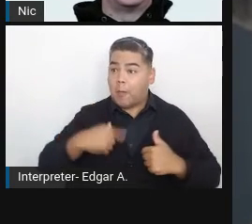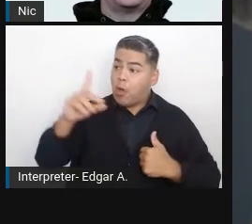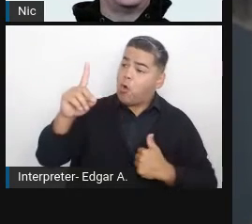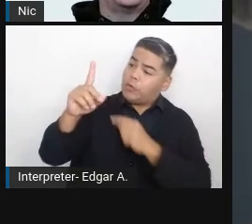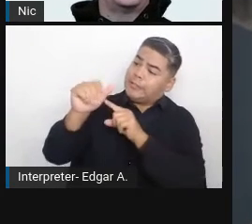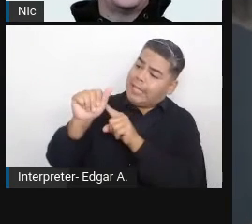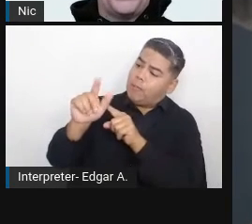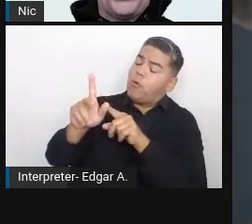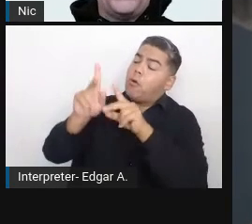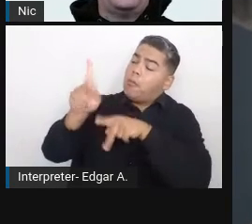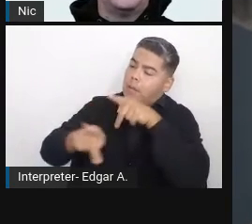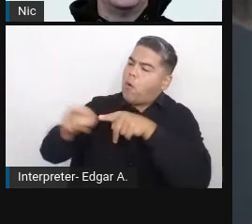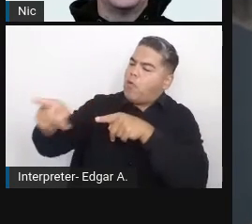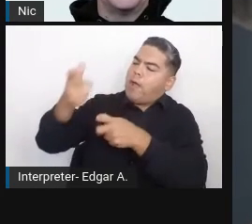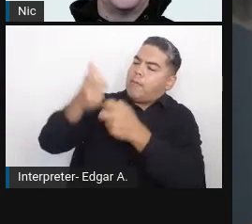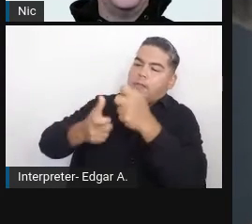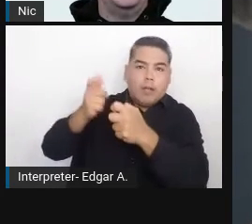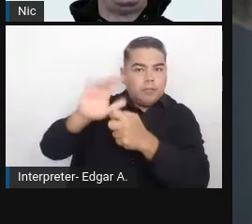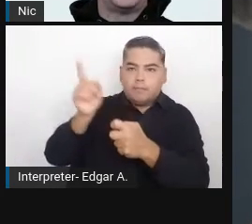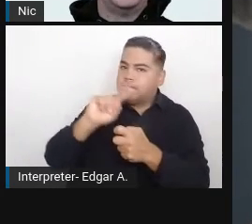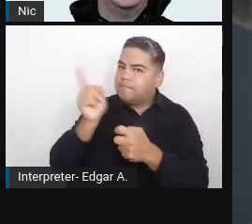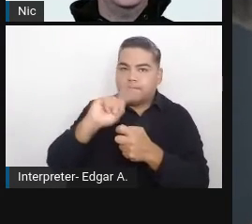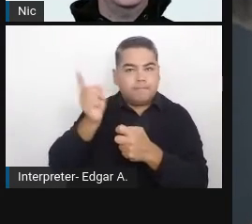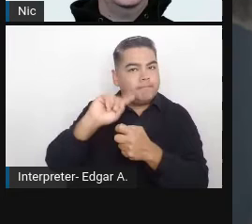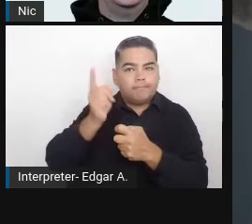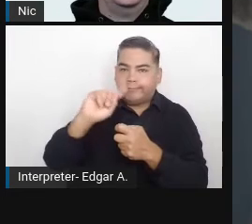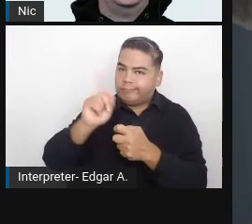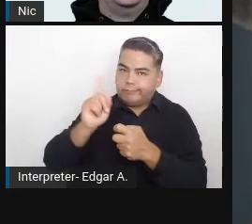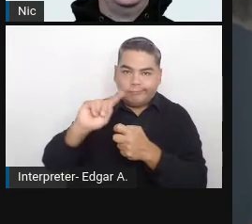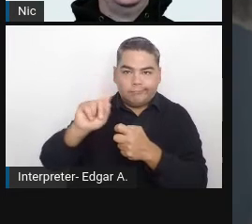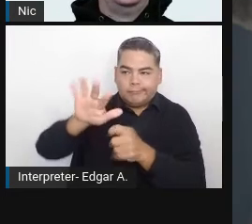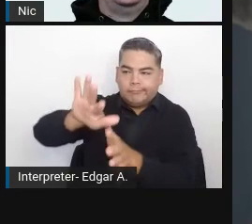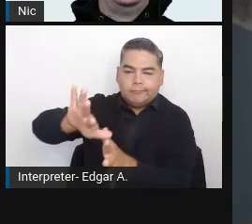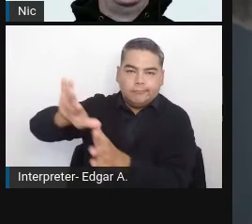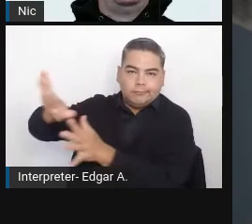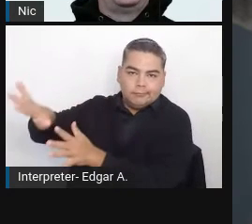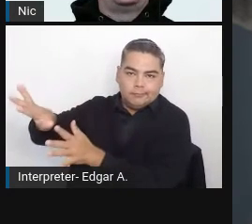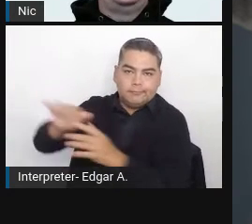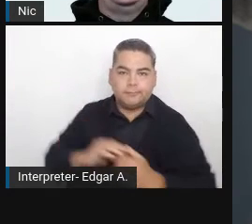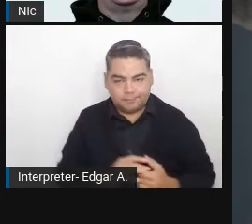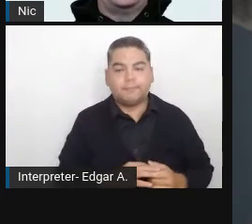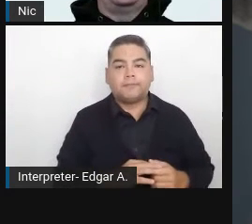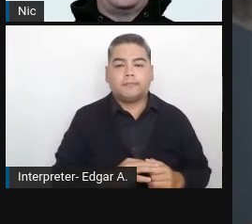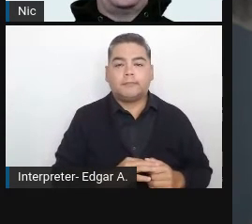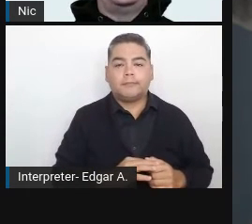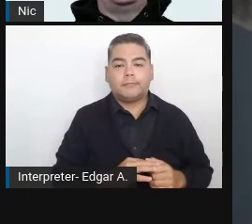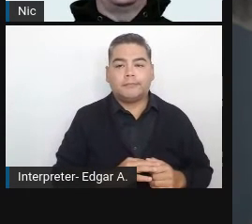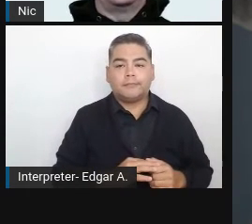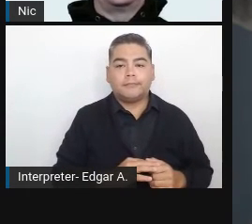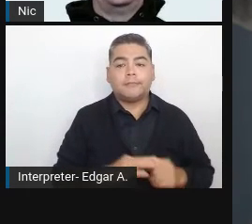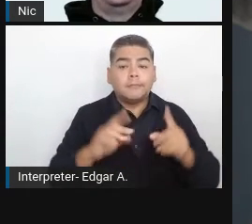that's not at all what I'm saying, but we disable our users.